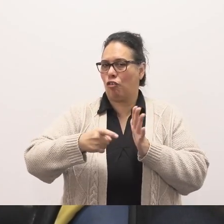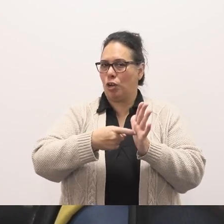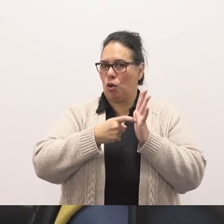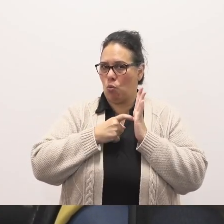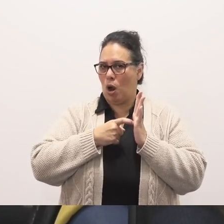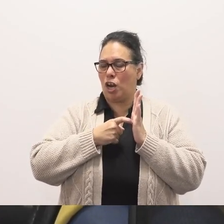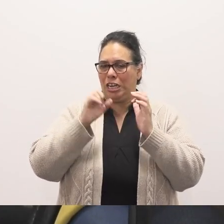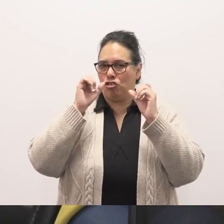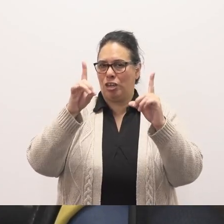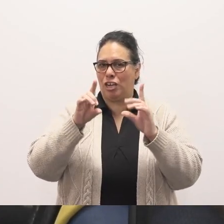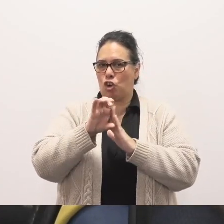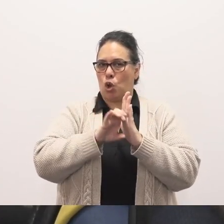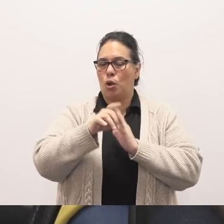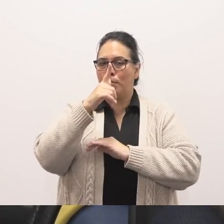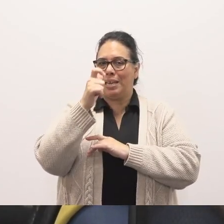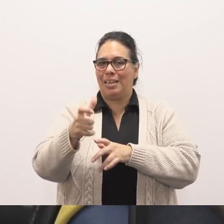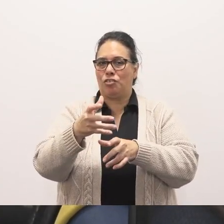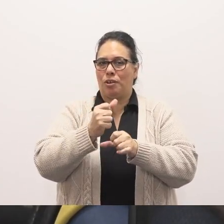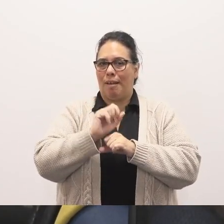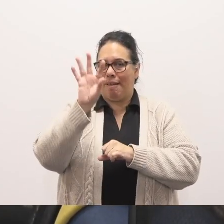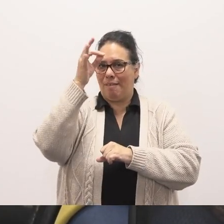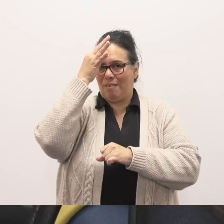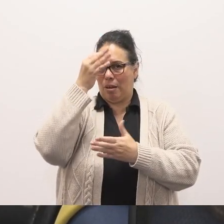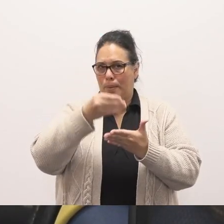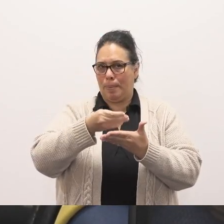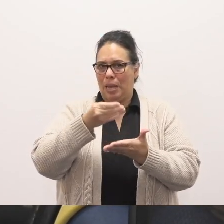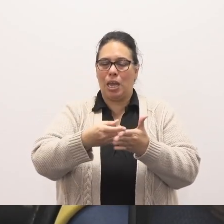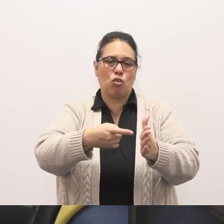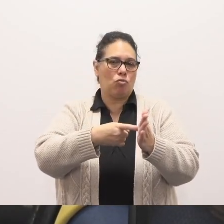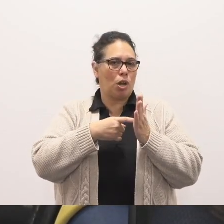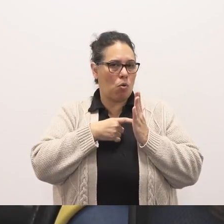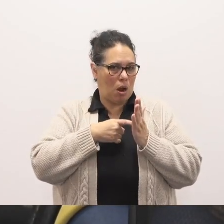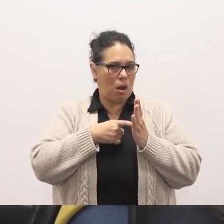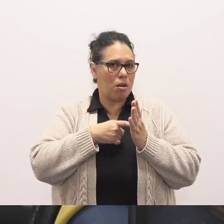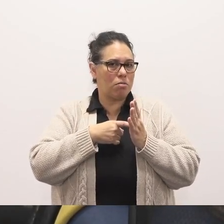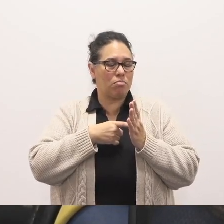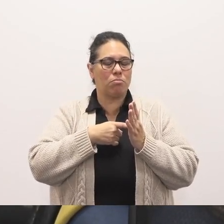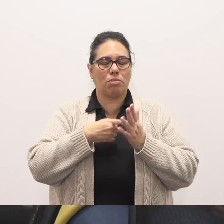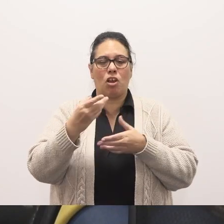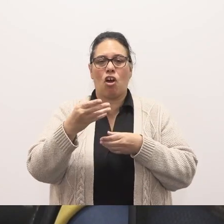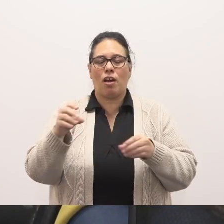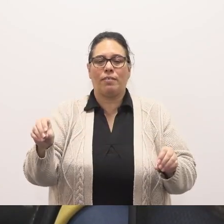because you receive federal funding they're required by the Office of Management and Budget,